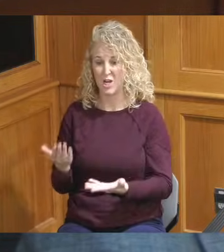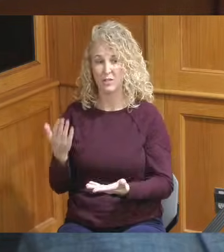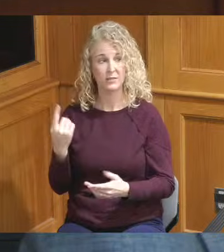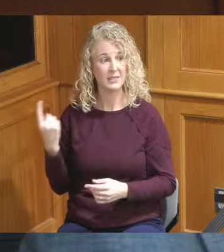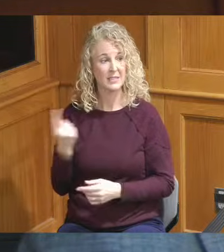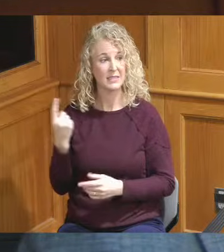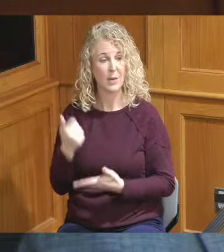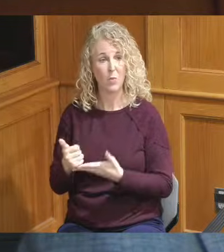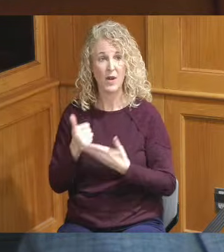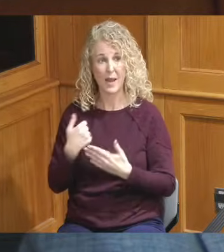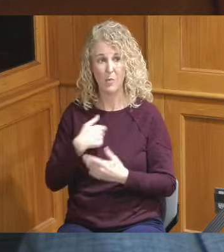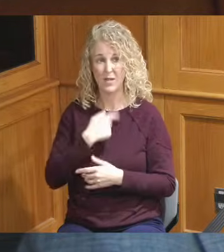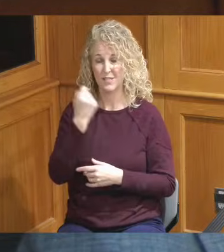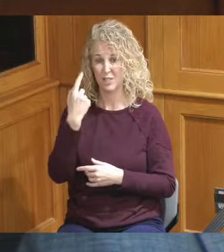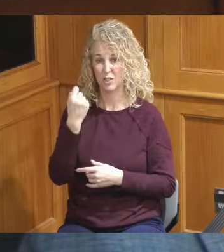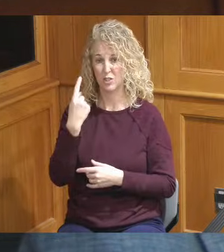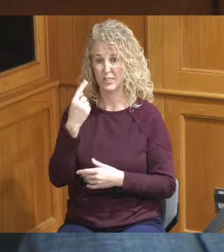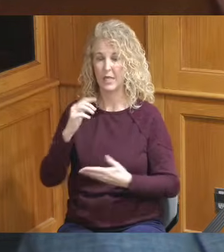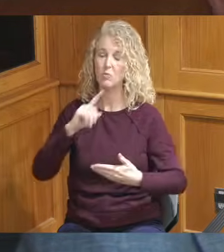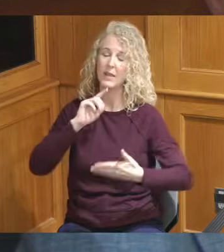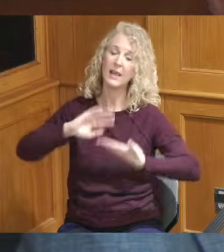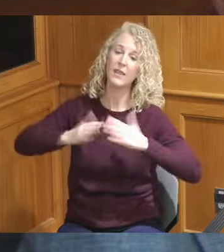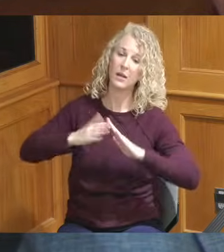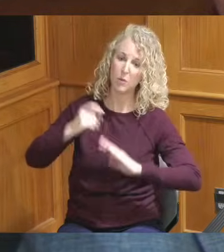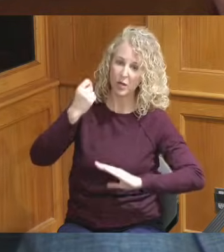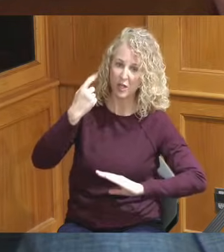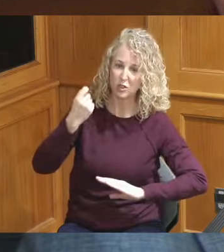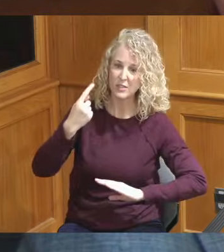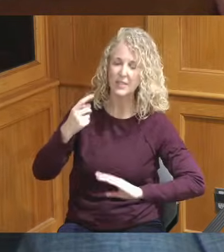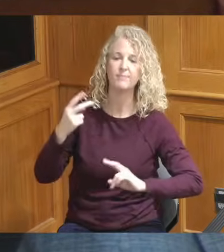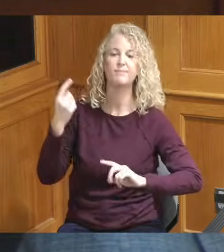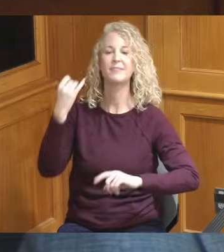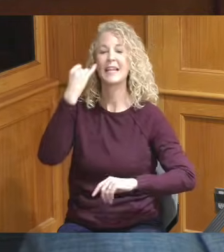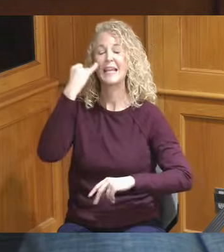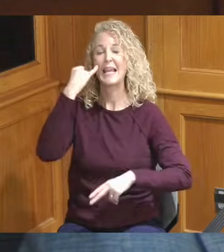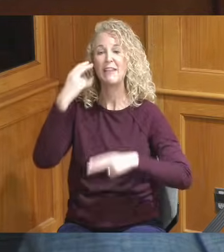help us better really help the community better understand what exactly are family placement